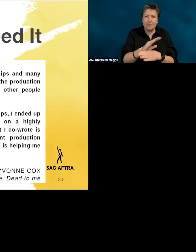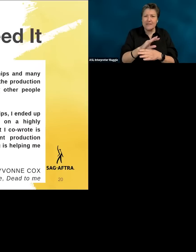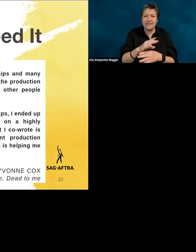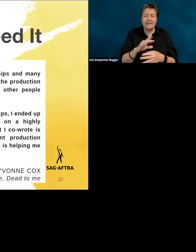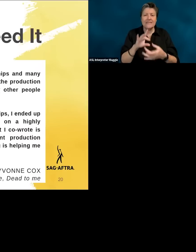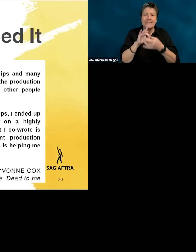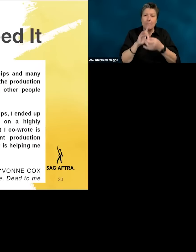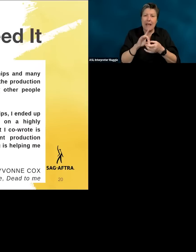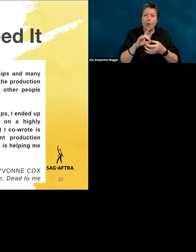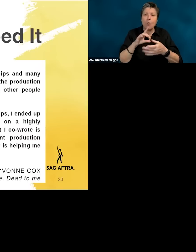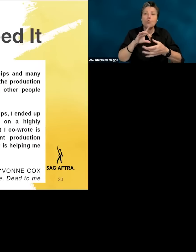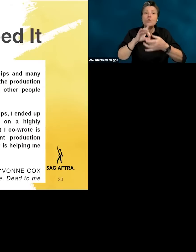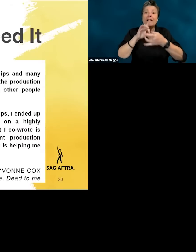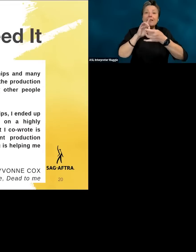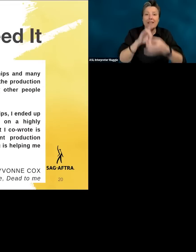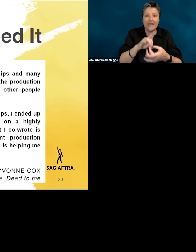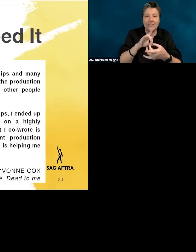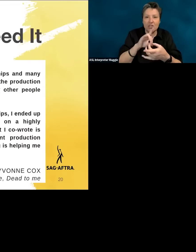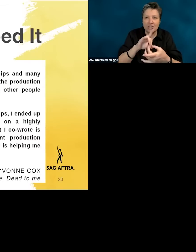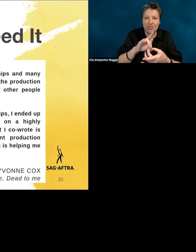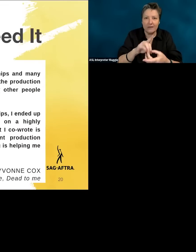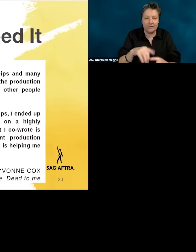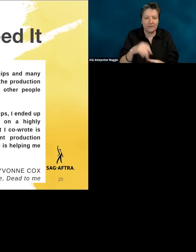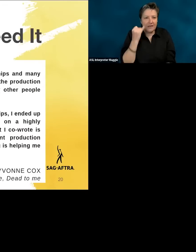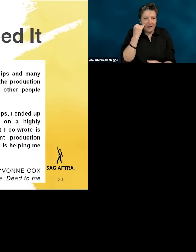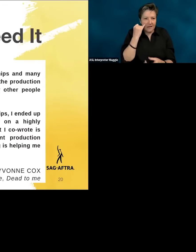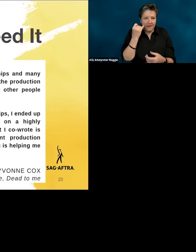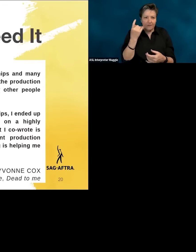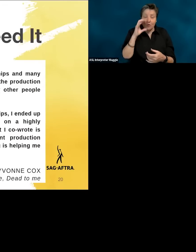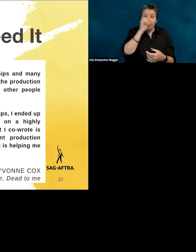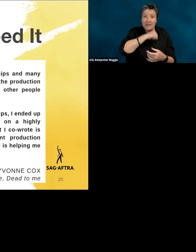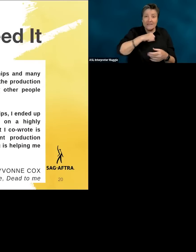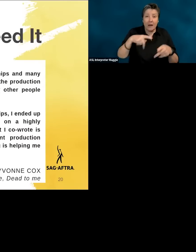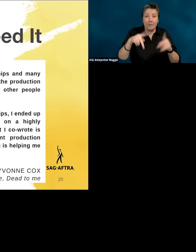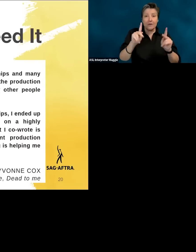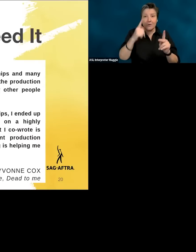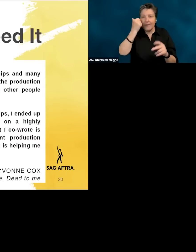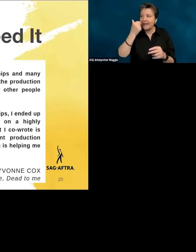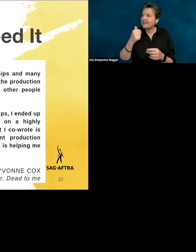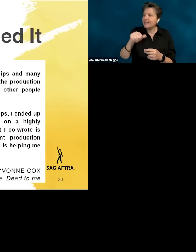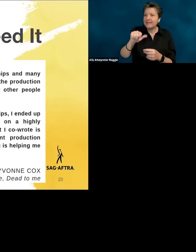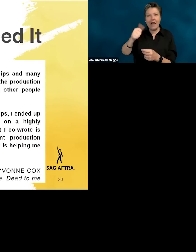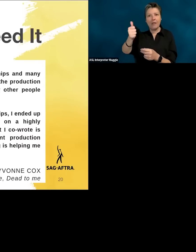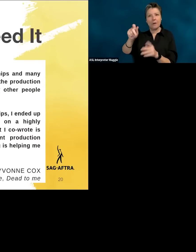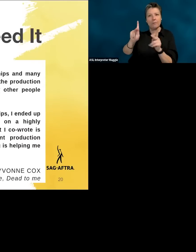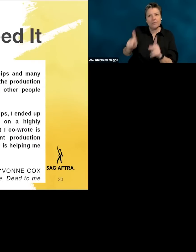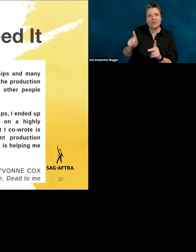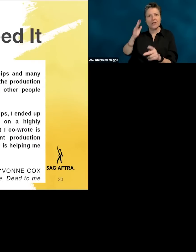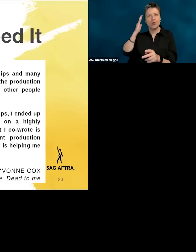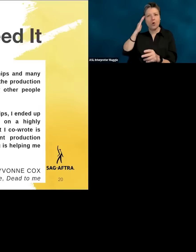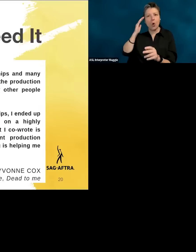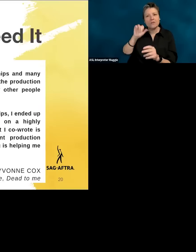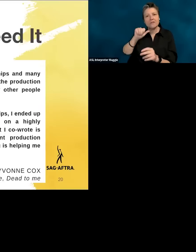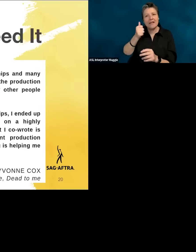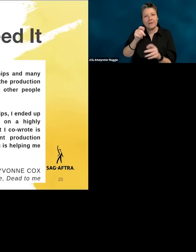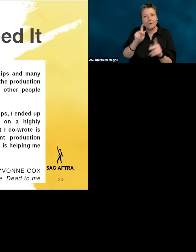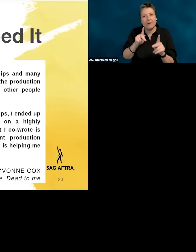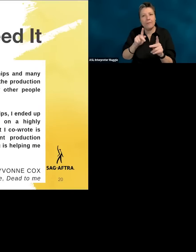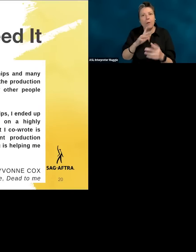because the production team knows someone else's work or other people better than us. By learning how to leverage relationships, she ended up booking a